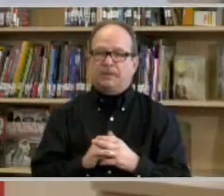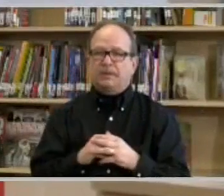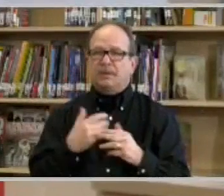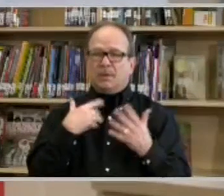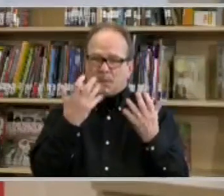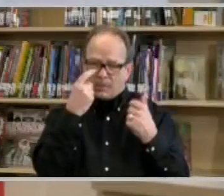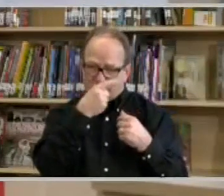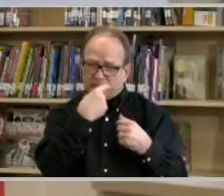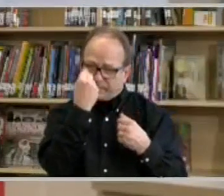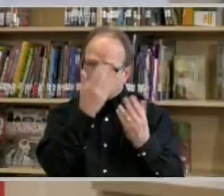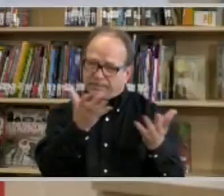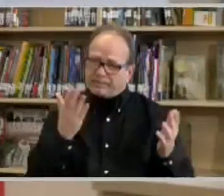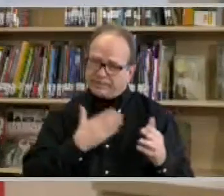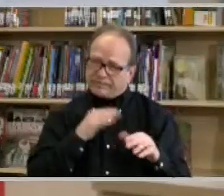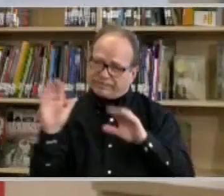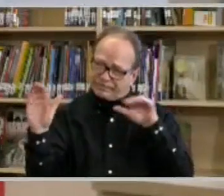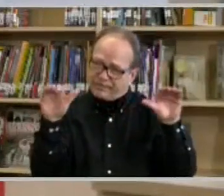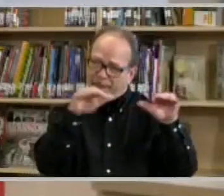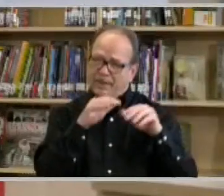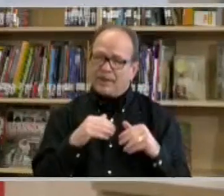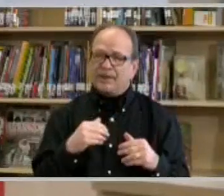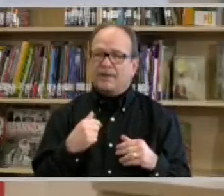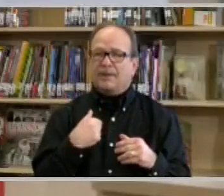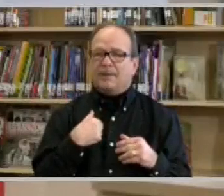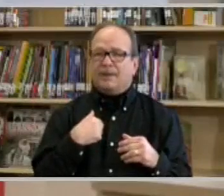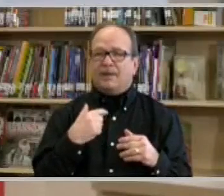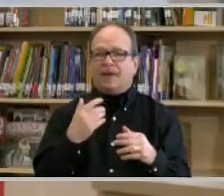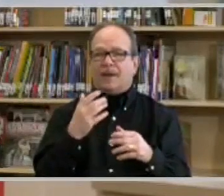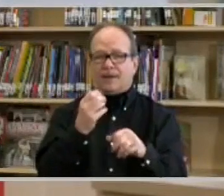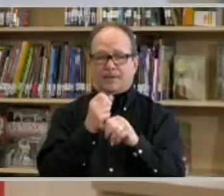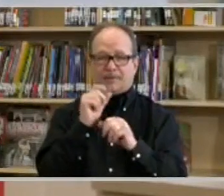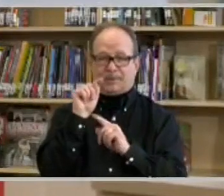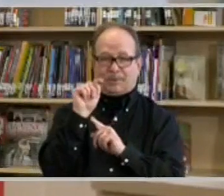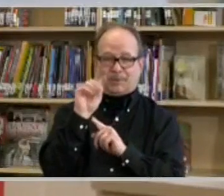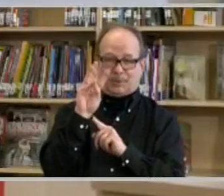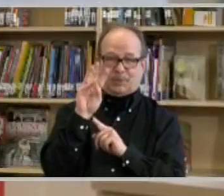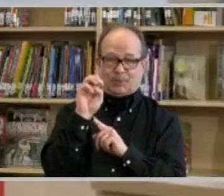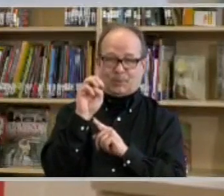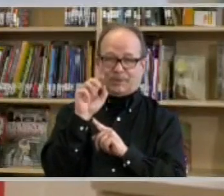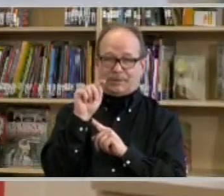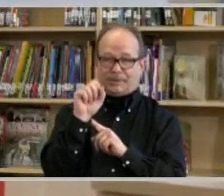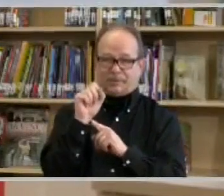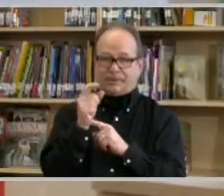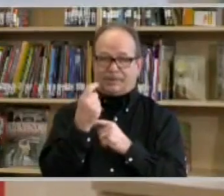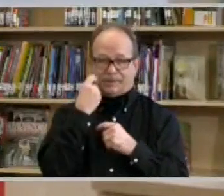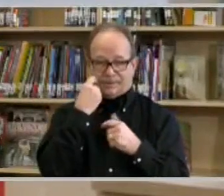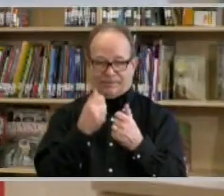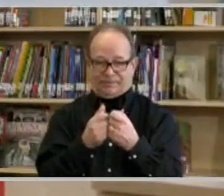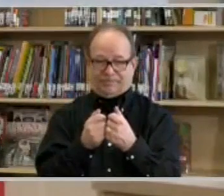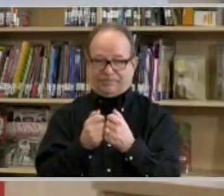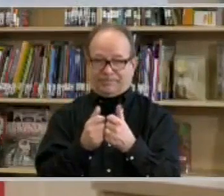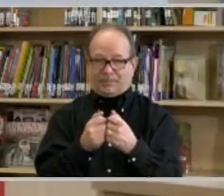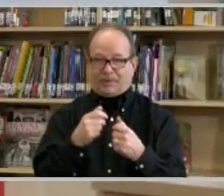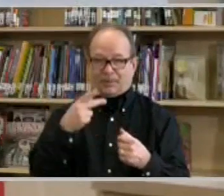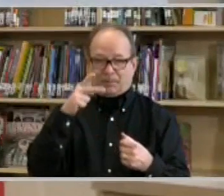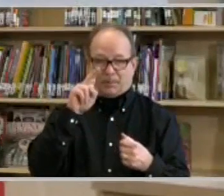SAFE. SO WITH THAT I WANT TO REMIND